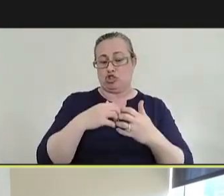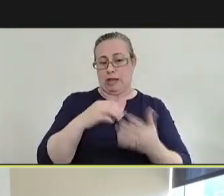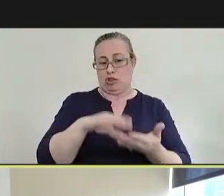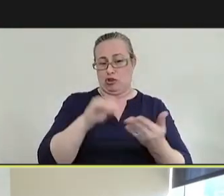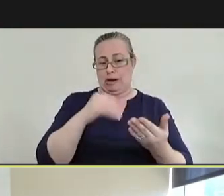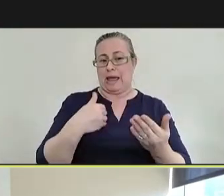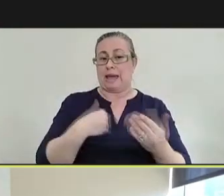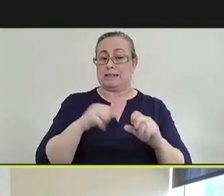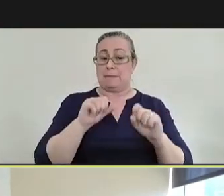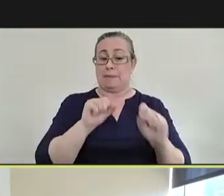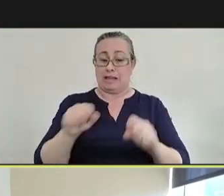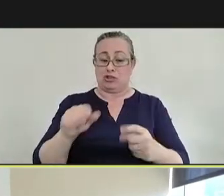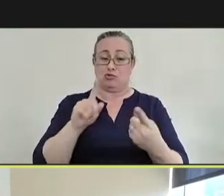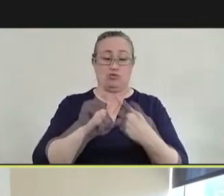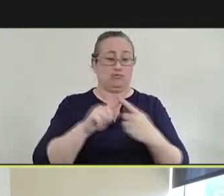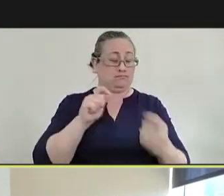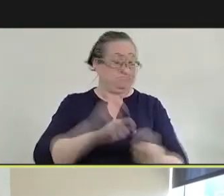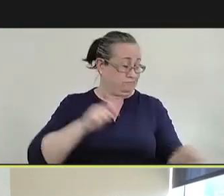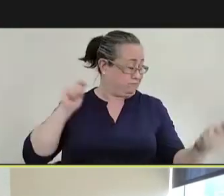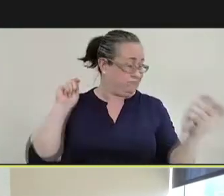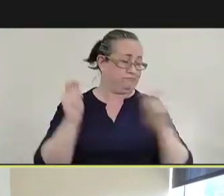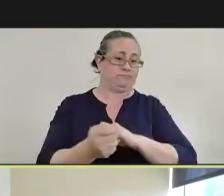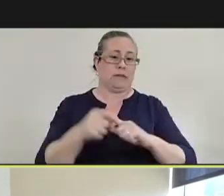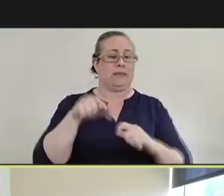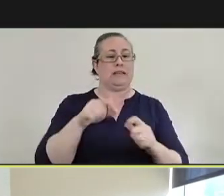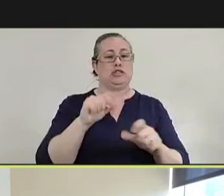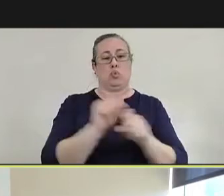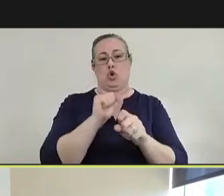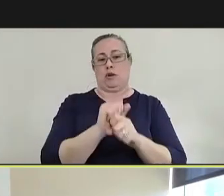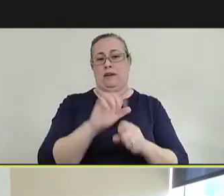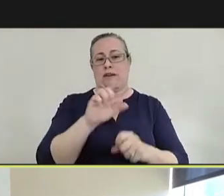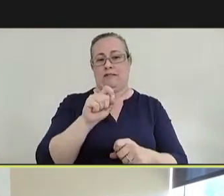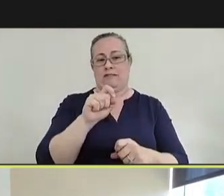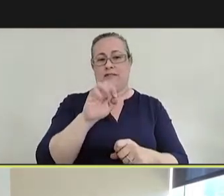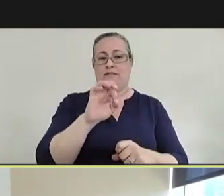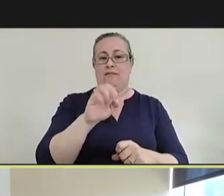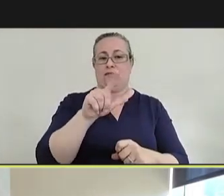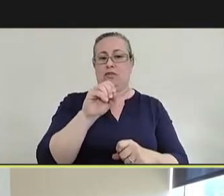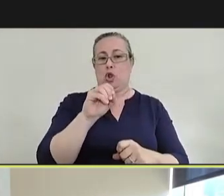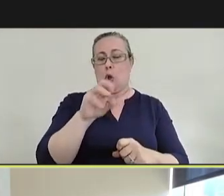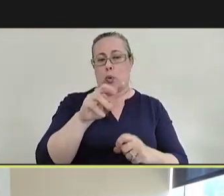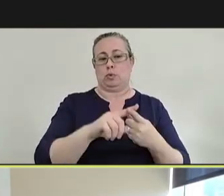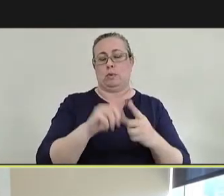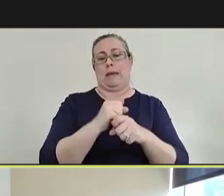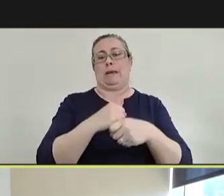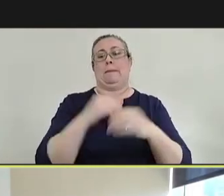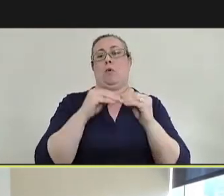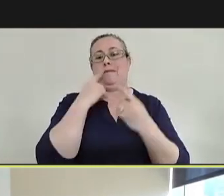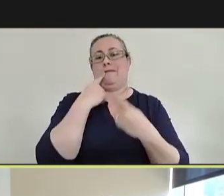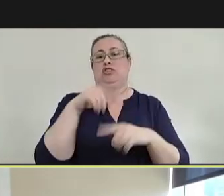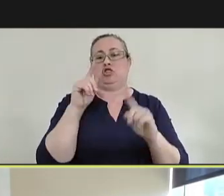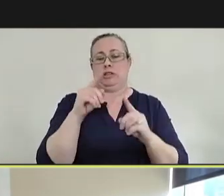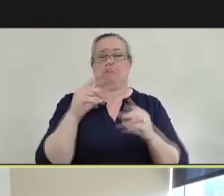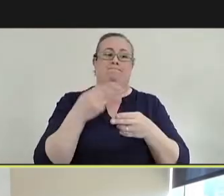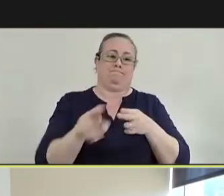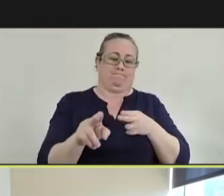revolutionize this traditional workflow, making it faster and more efficient. So,